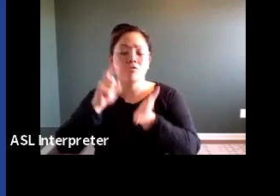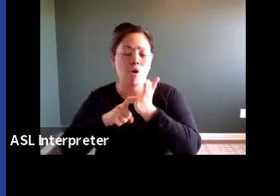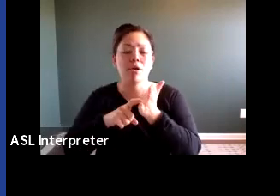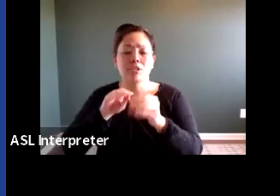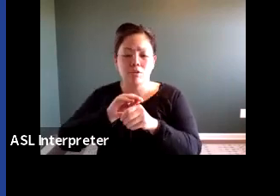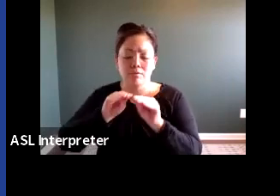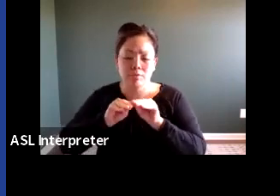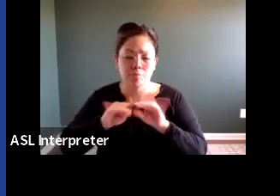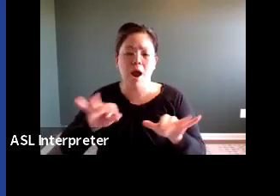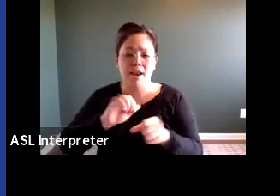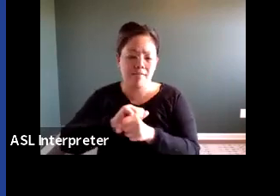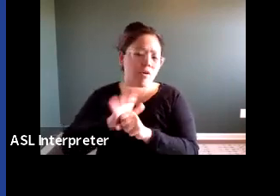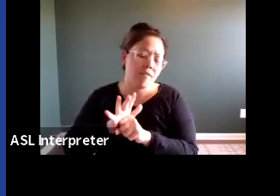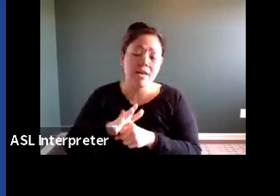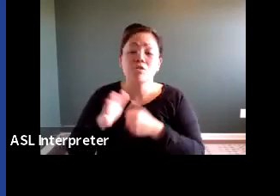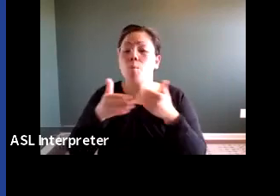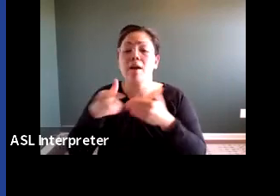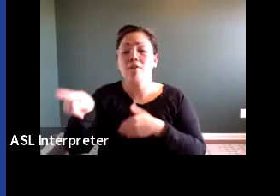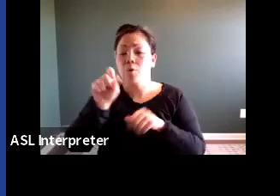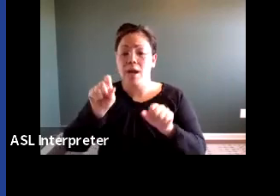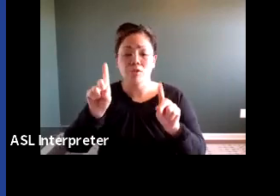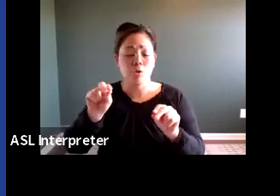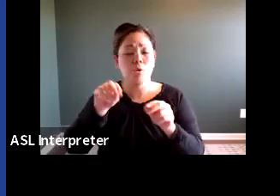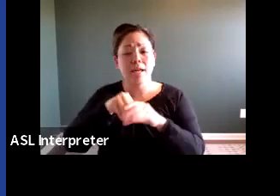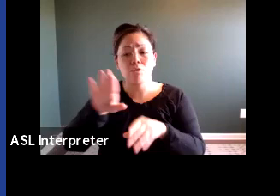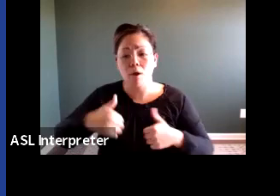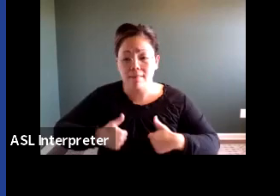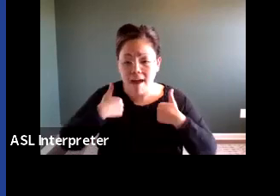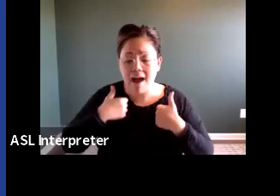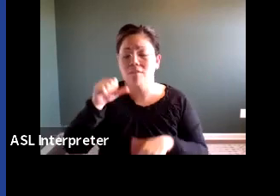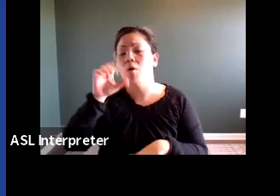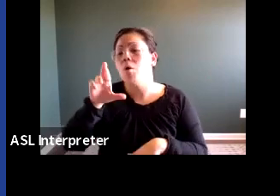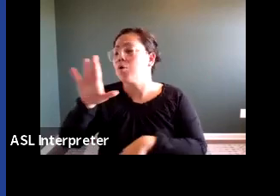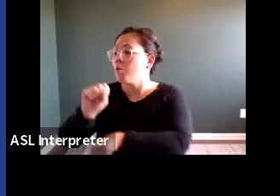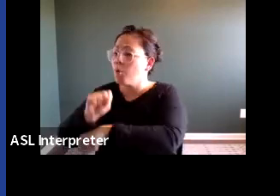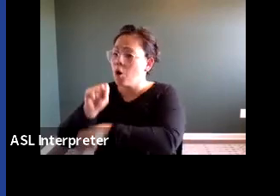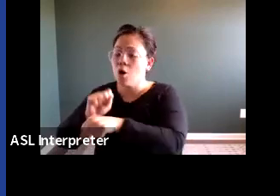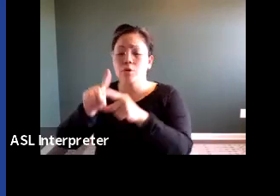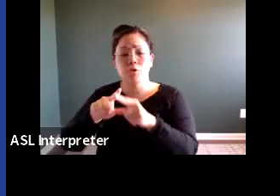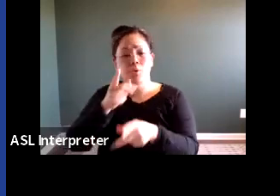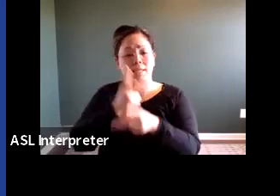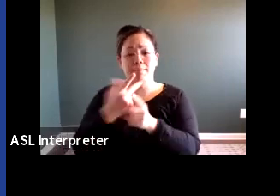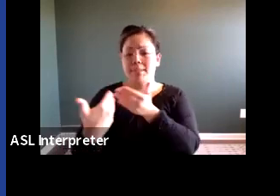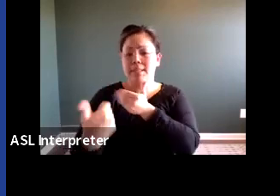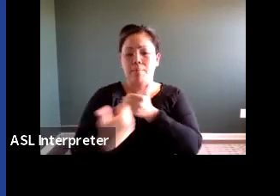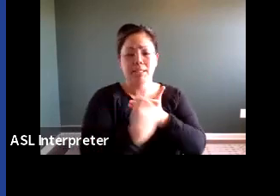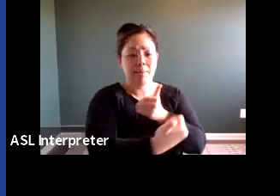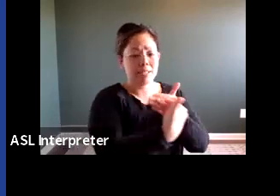So whatever you can do in your life, or you know, at your place of work to help keep those different groups apart then you were doing your part